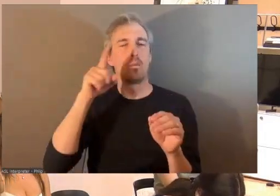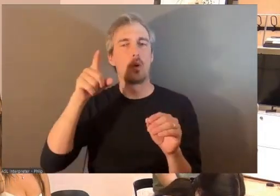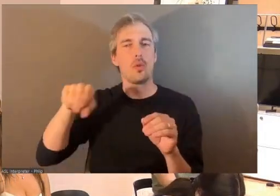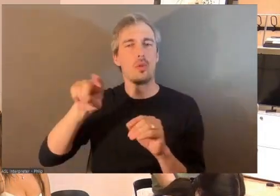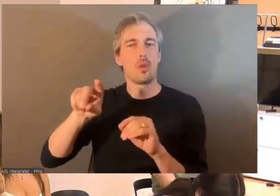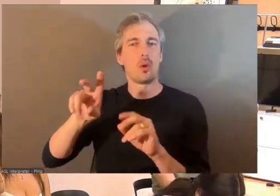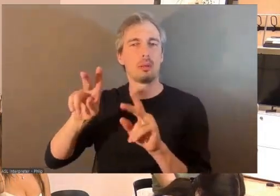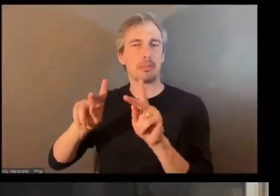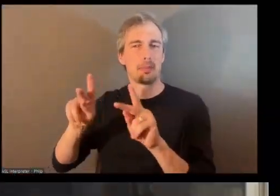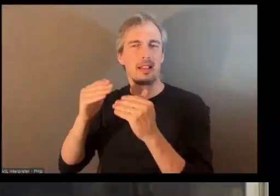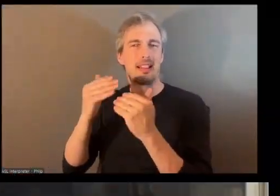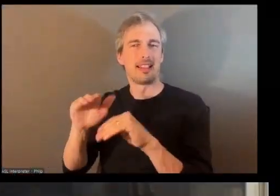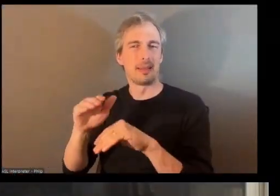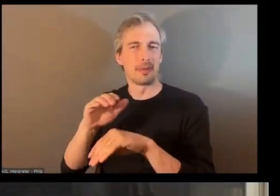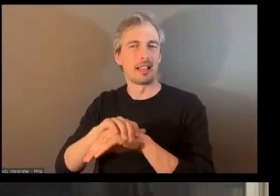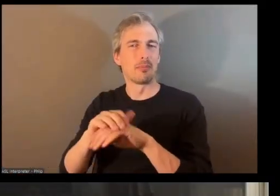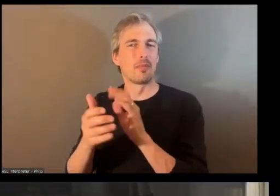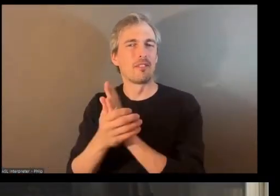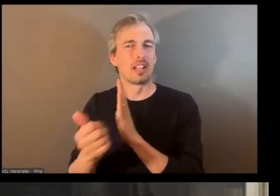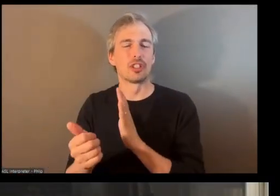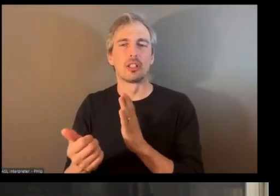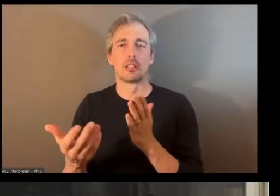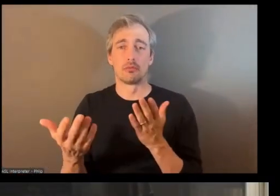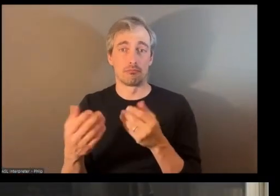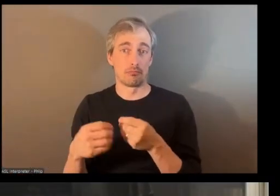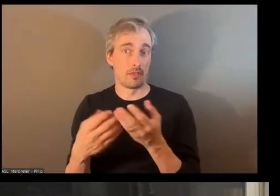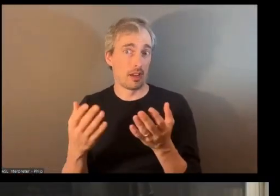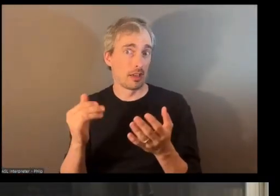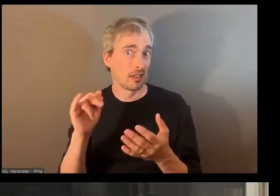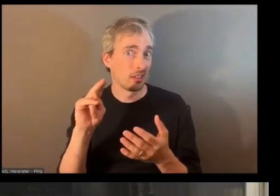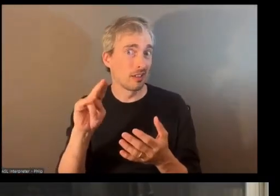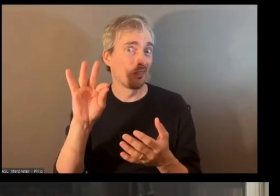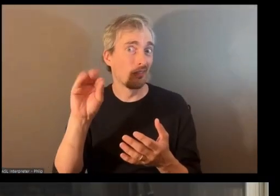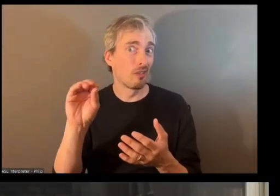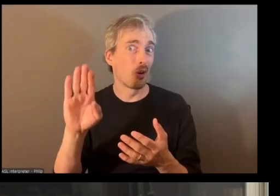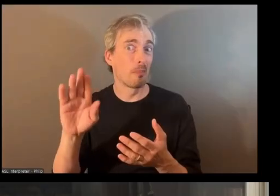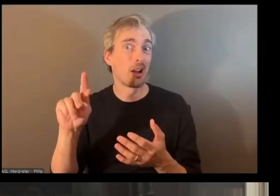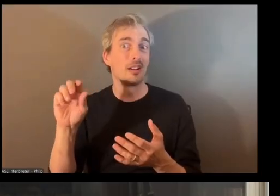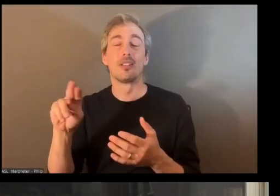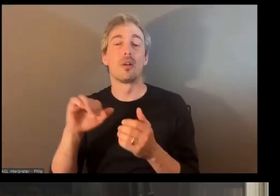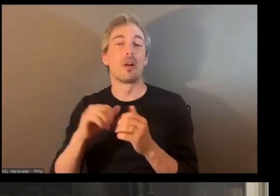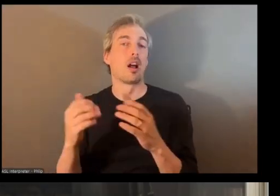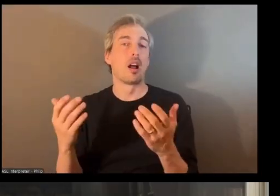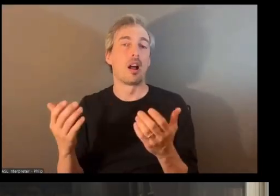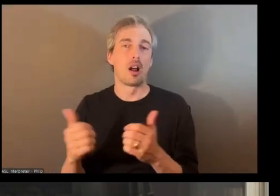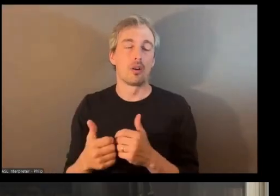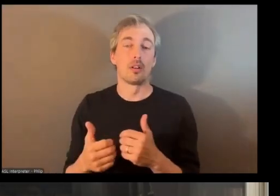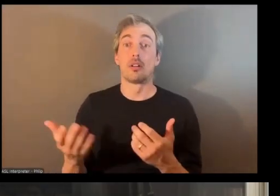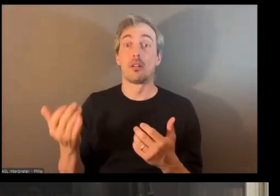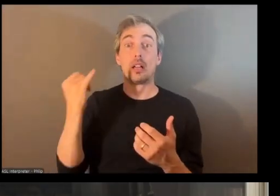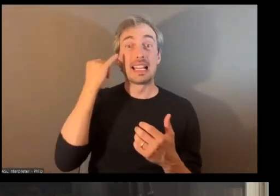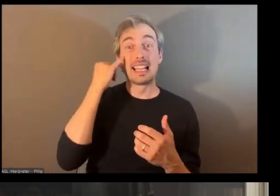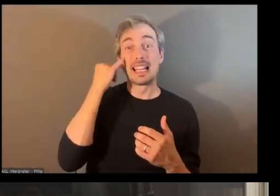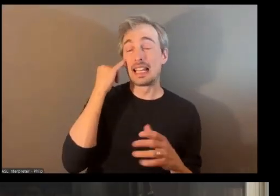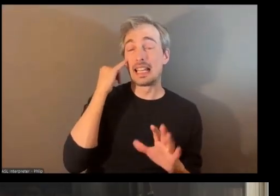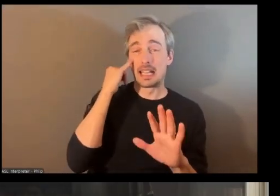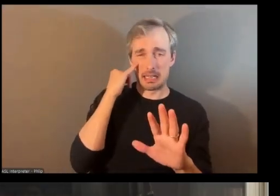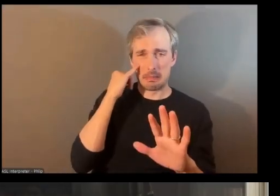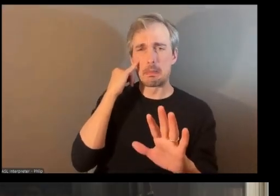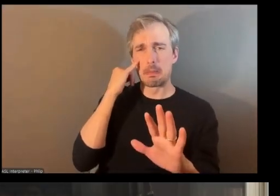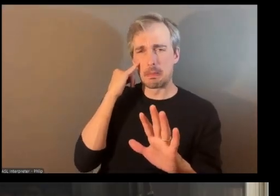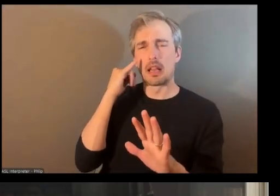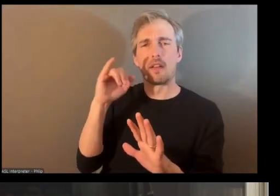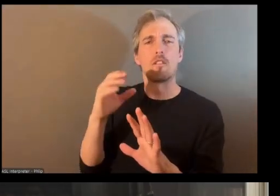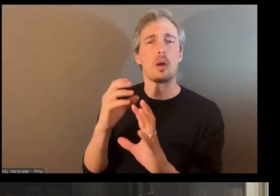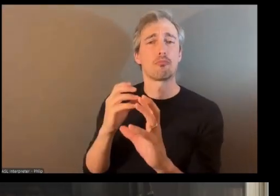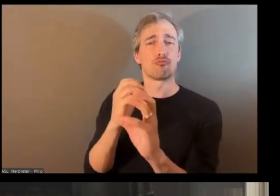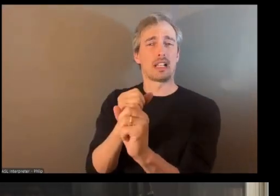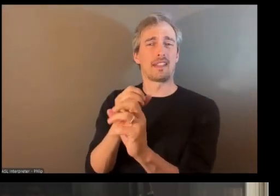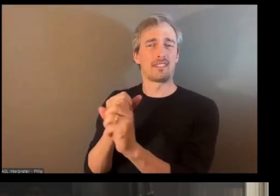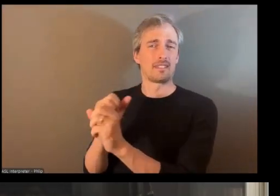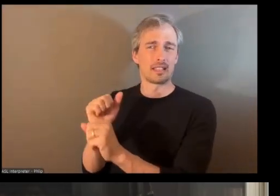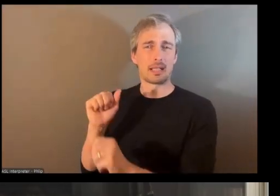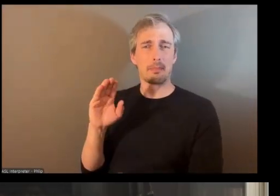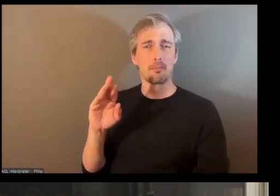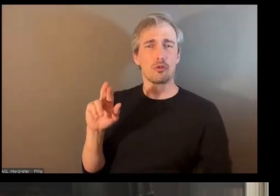So... If we talk about abbreviations, then it's mentioning the whole phrase first.